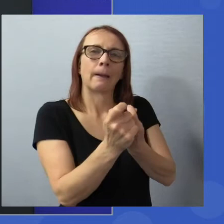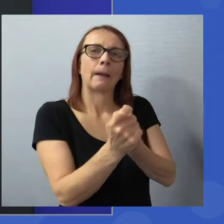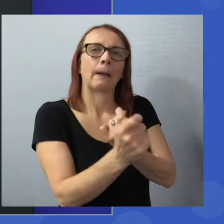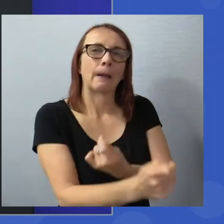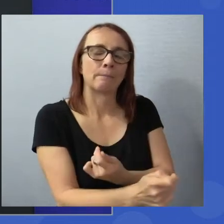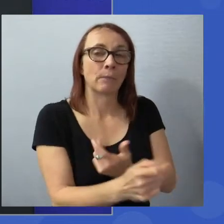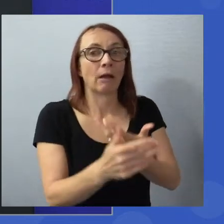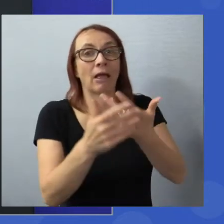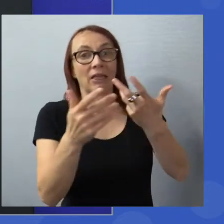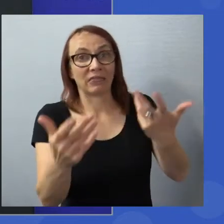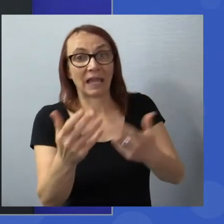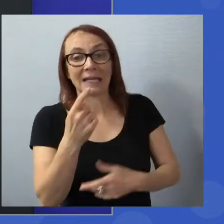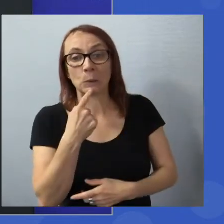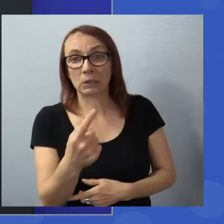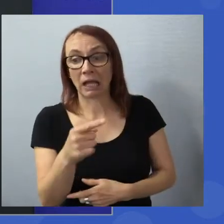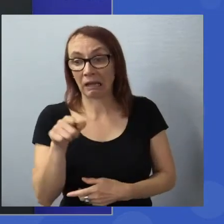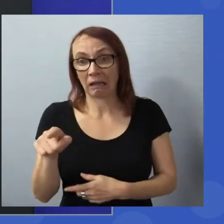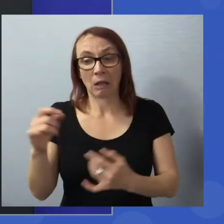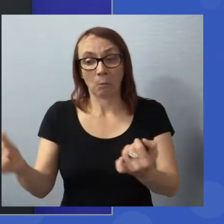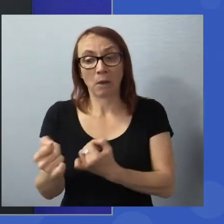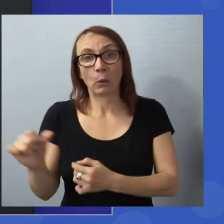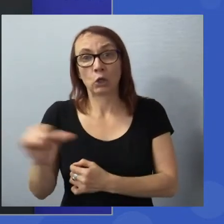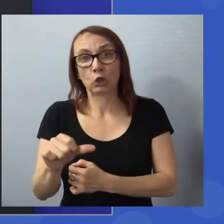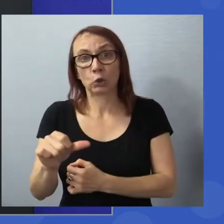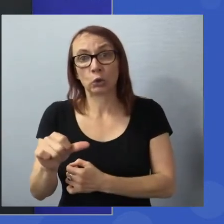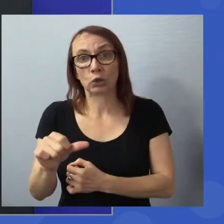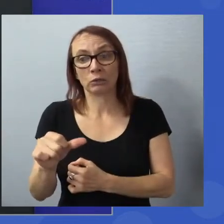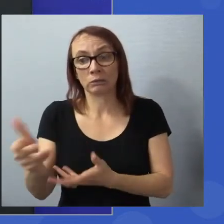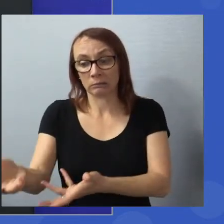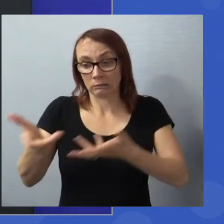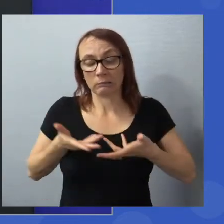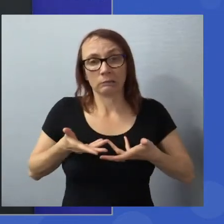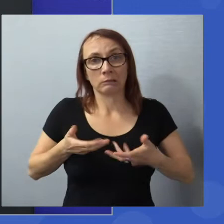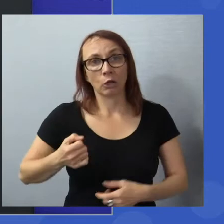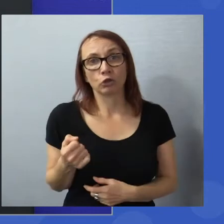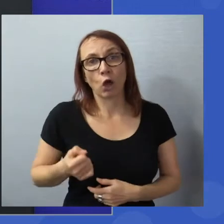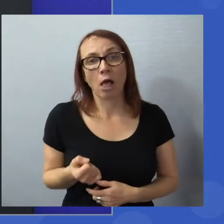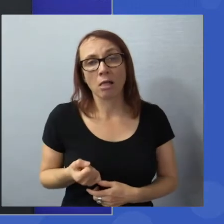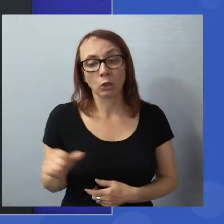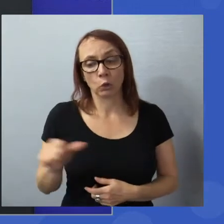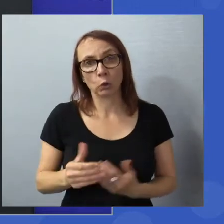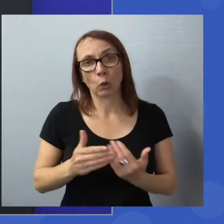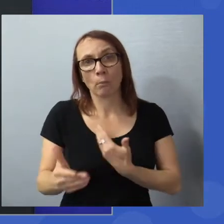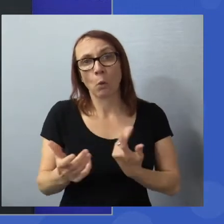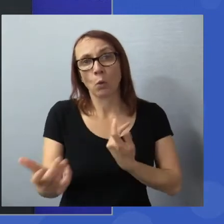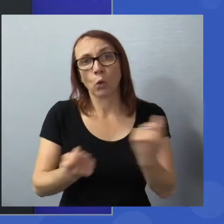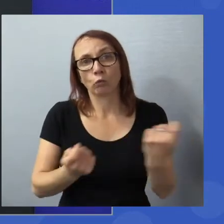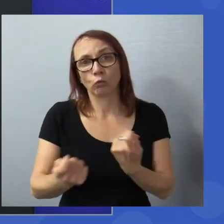questions where should those powers come here is that an argument actually that we should have greater control over these powers and then finally the